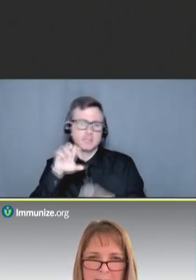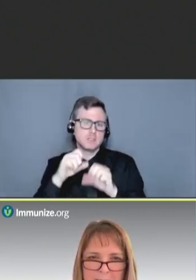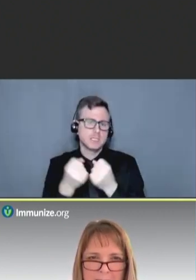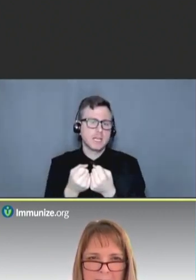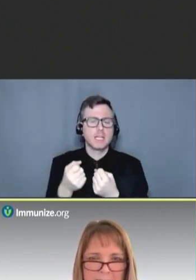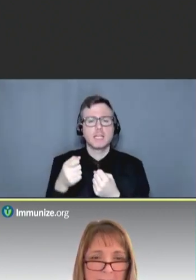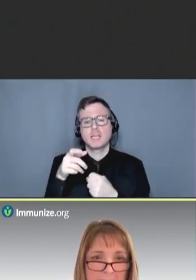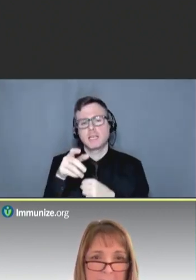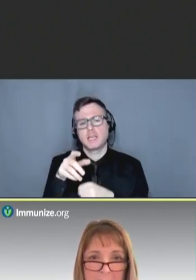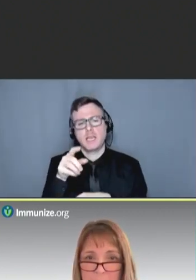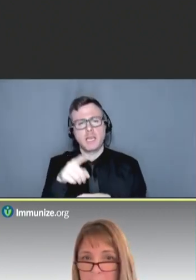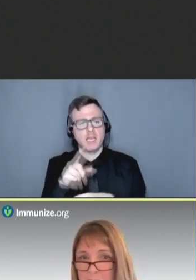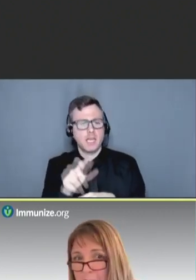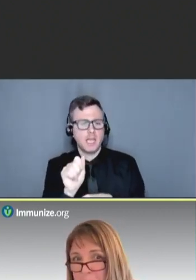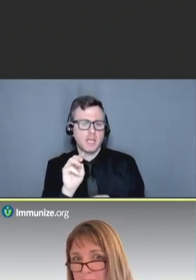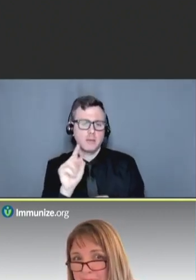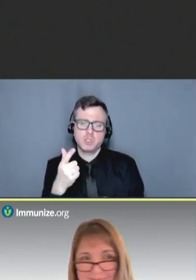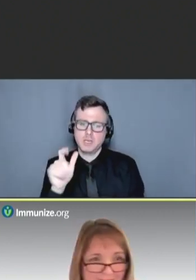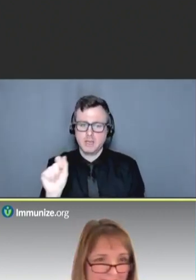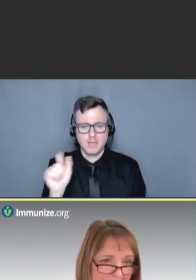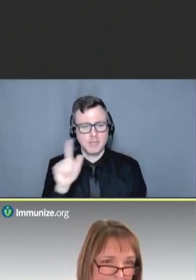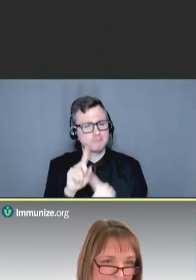Next slide, please.